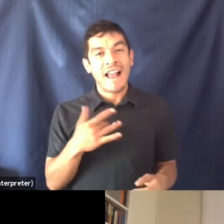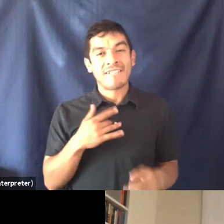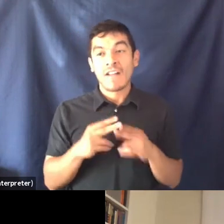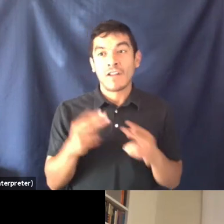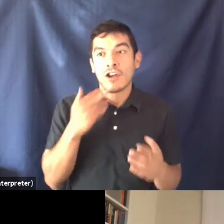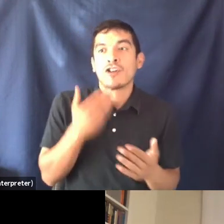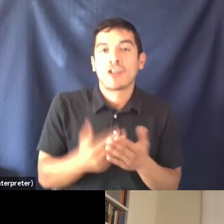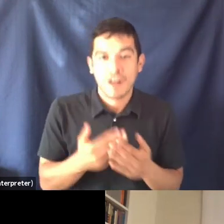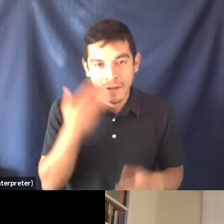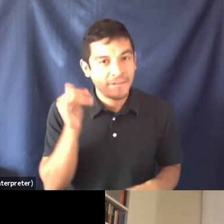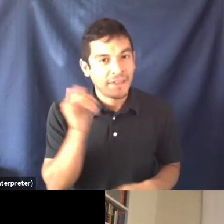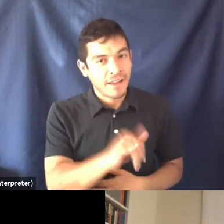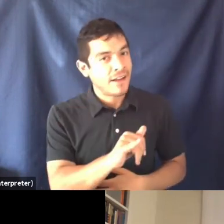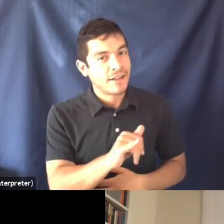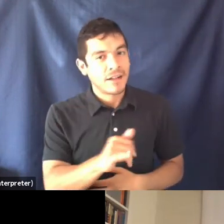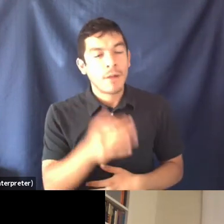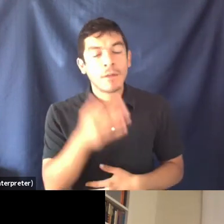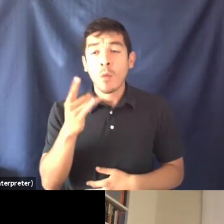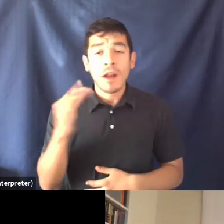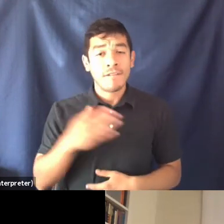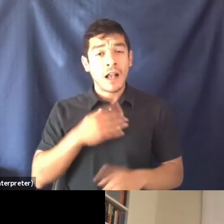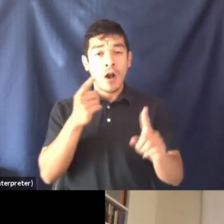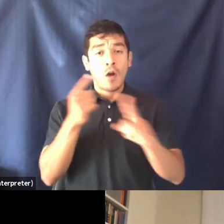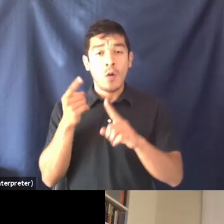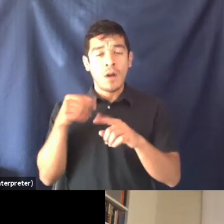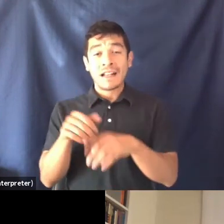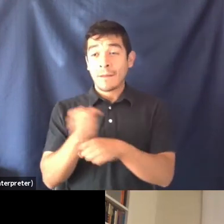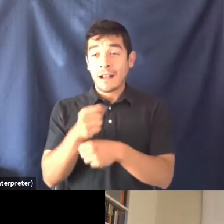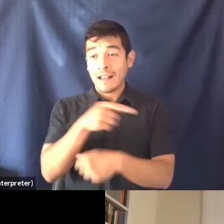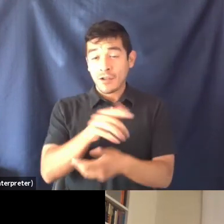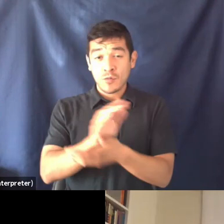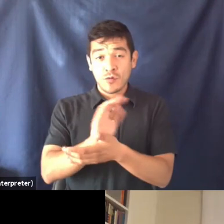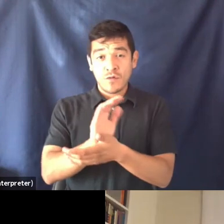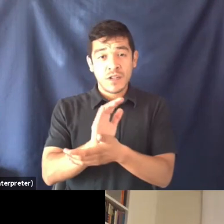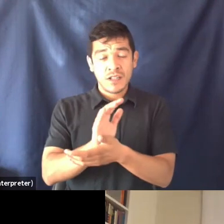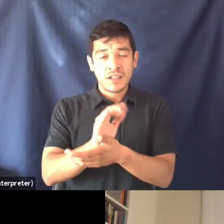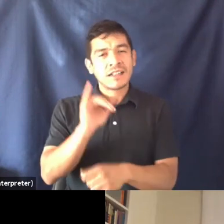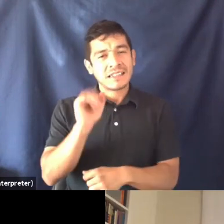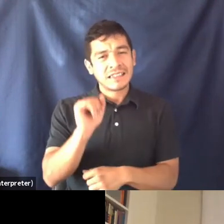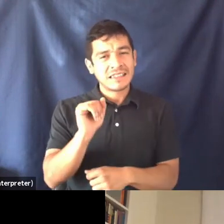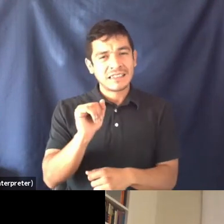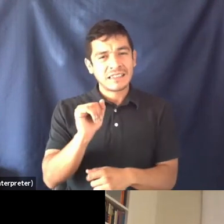because one of the goals in me setting out to make this film and I think it is kind of bold to try to say,